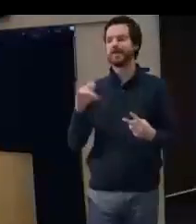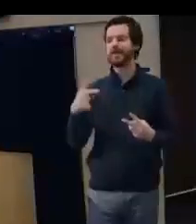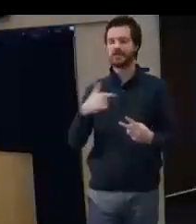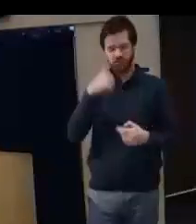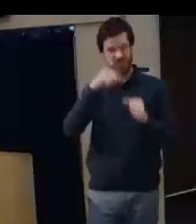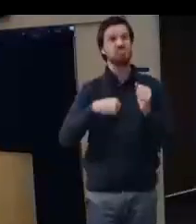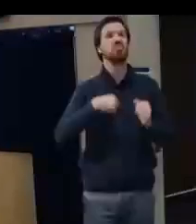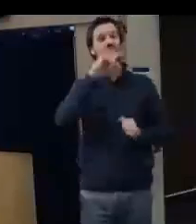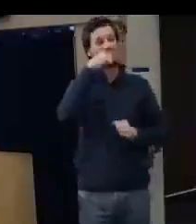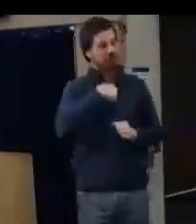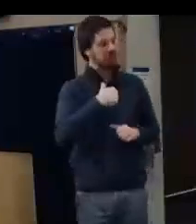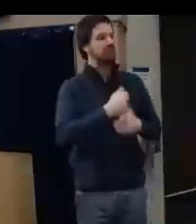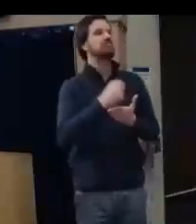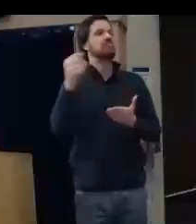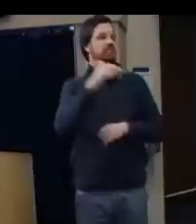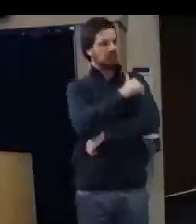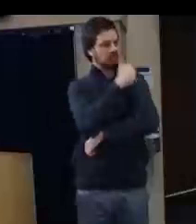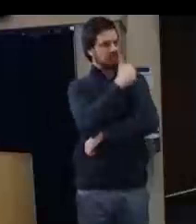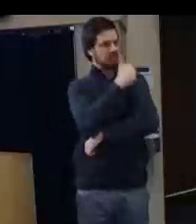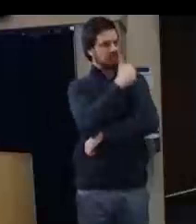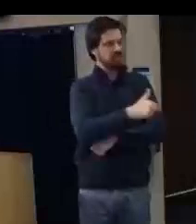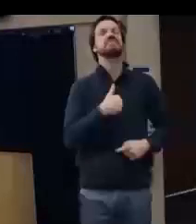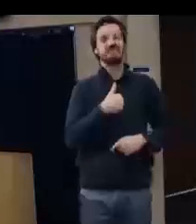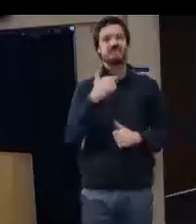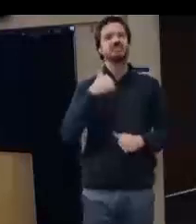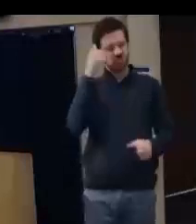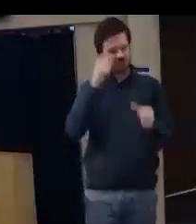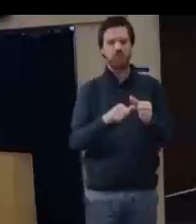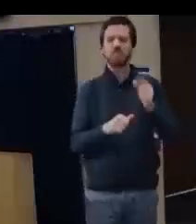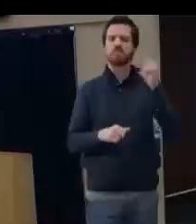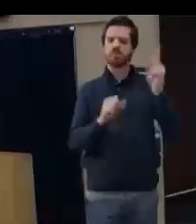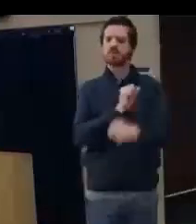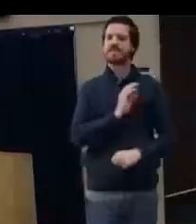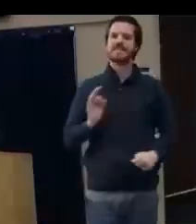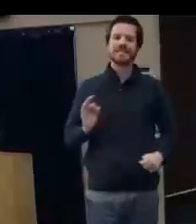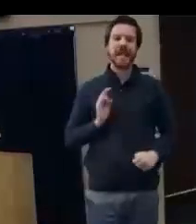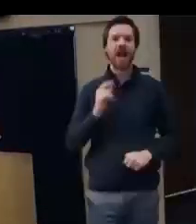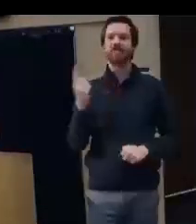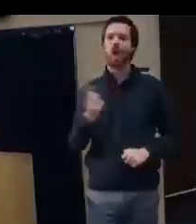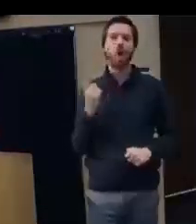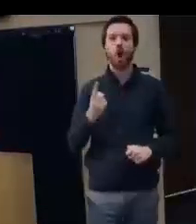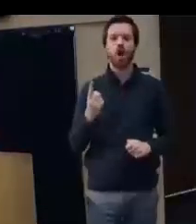a kid admitted to hospital that the um that the staff would always bring a huge crowd of medical